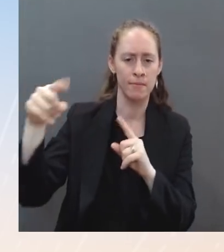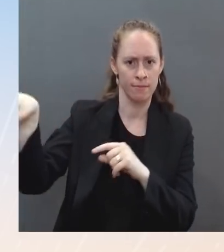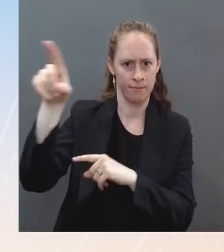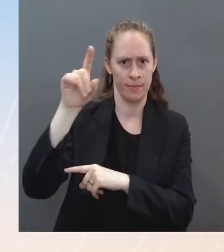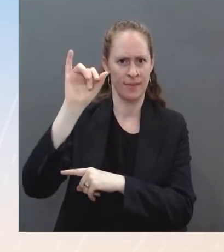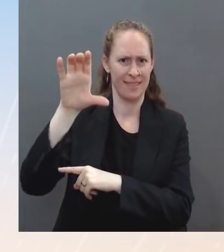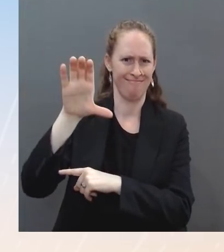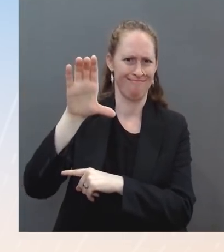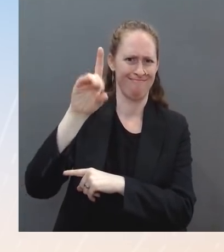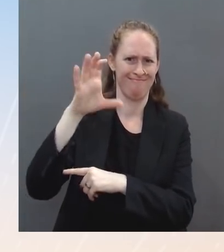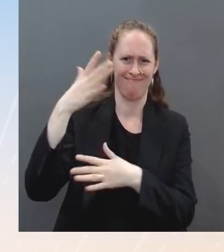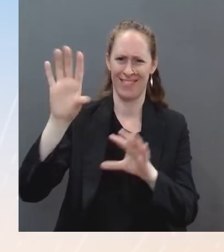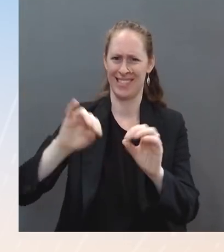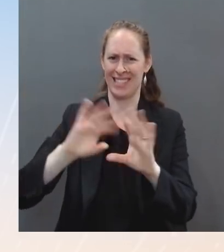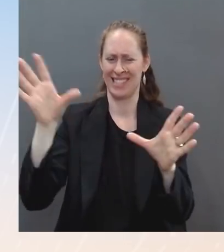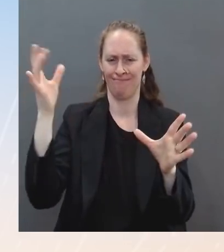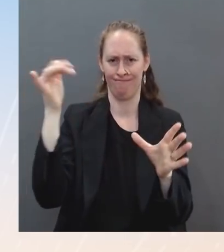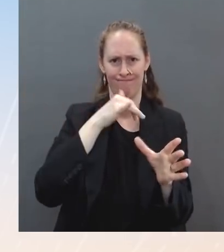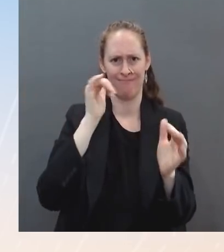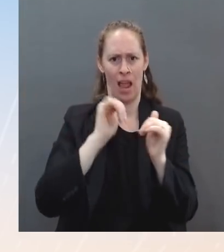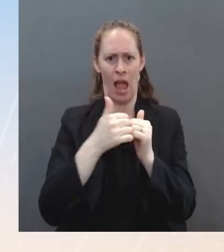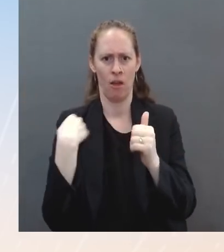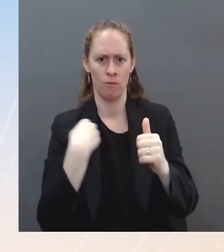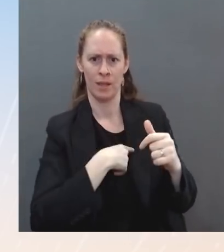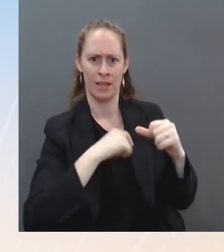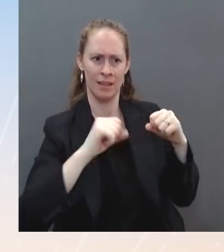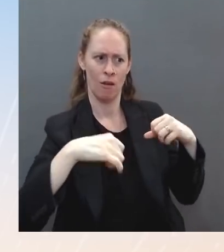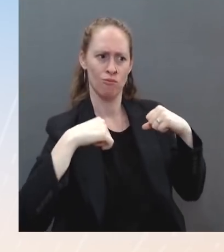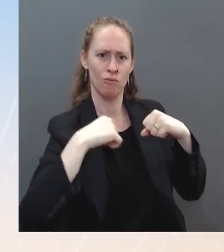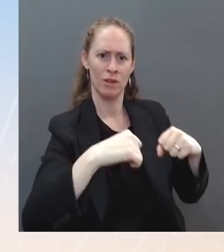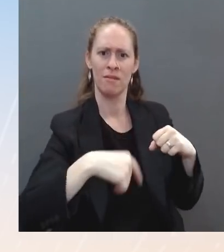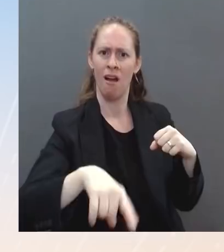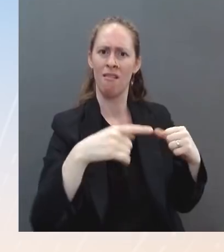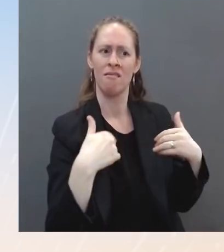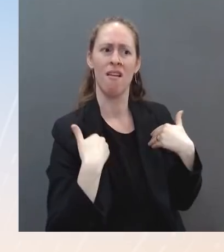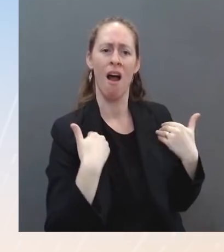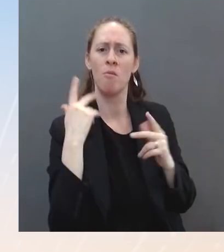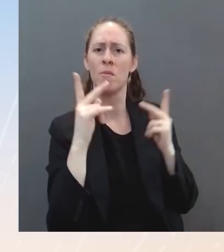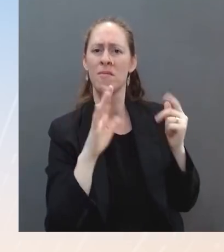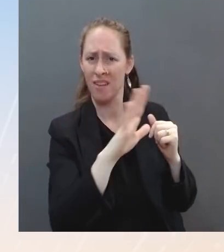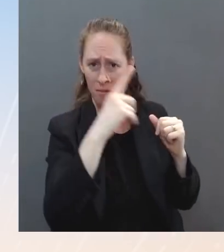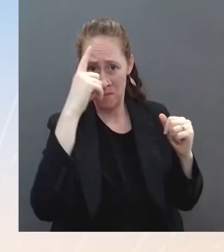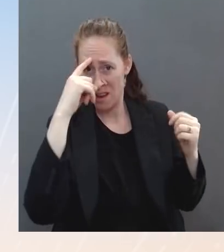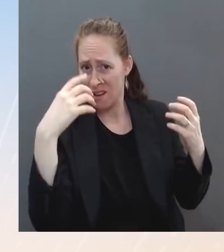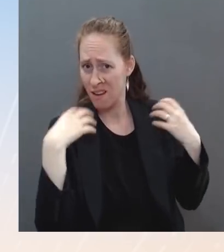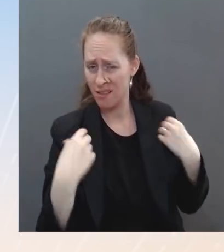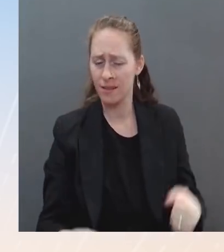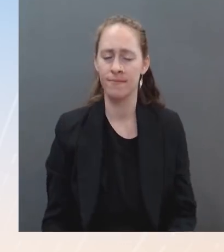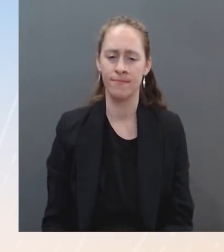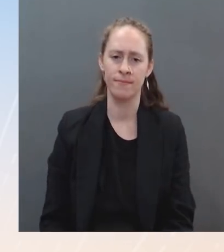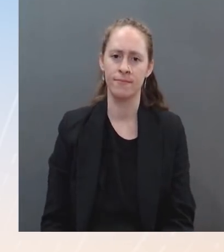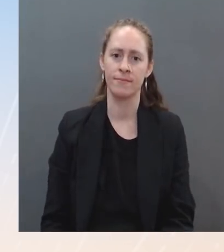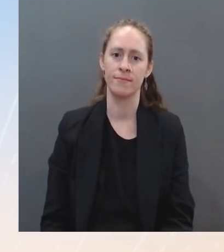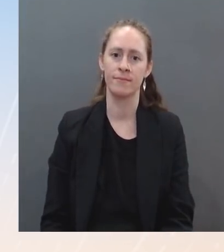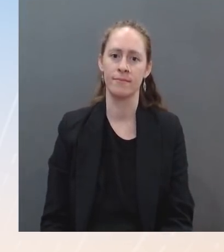President Biden remains deeply focused on this very real crisis and providing the resources to address it. As part of the Unity Agenda that he laid out during